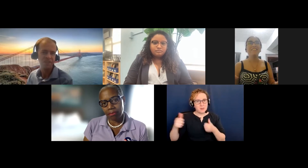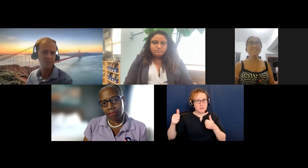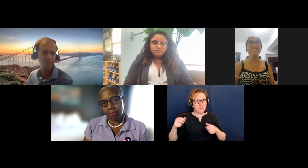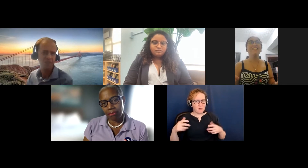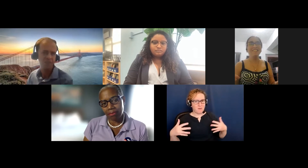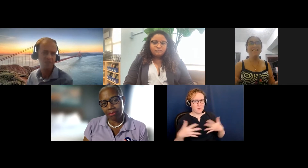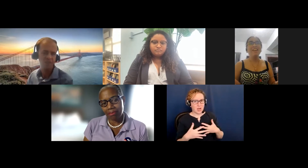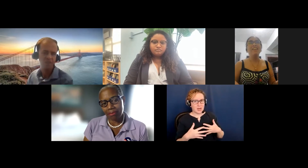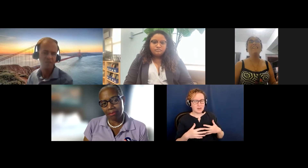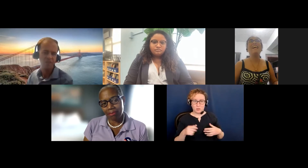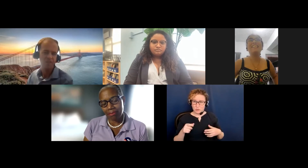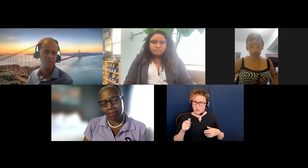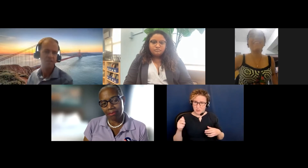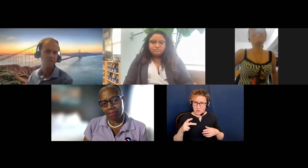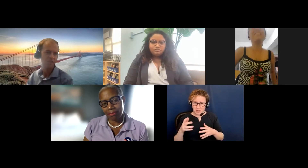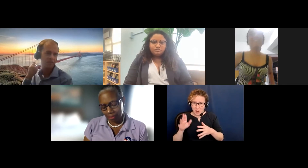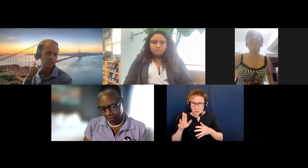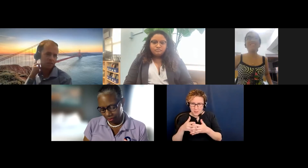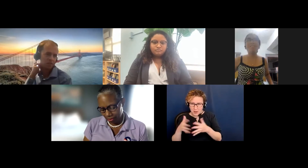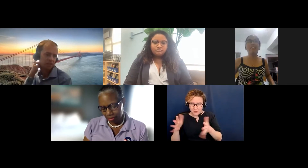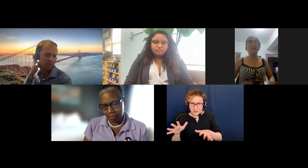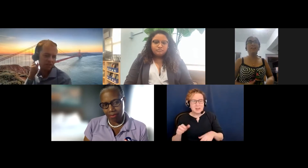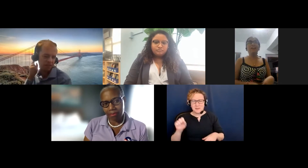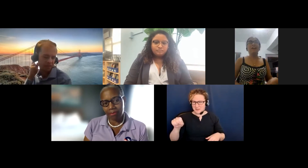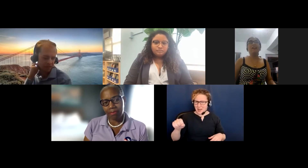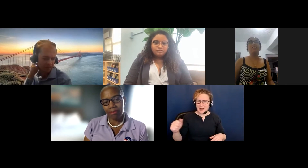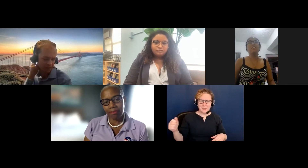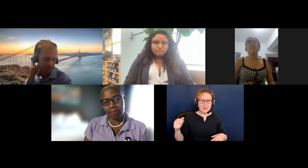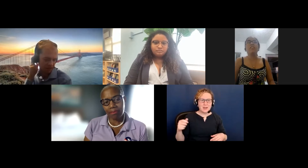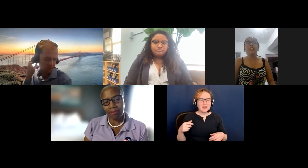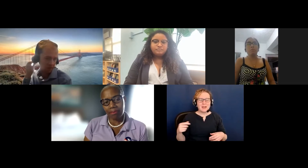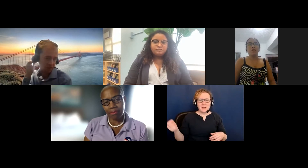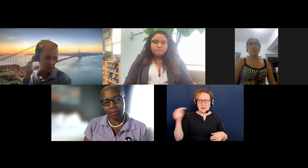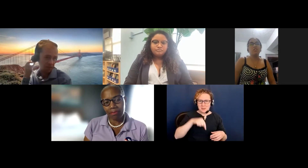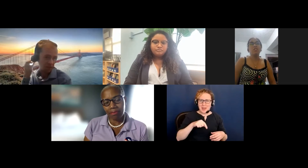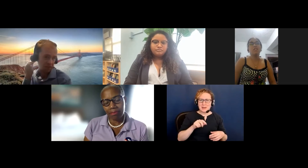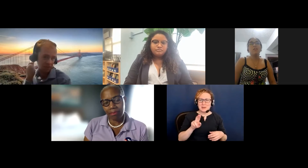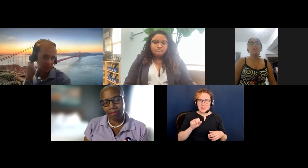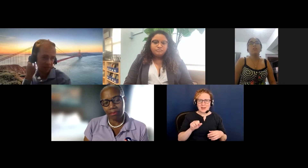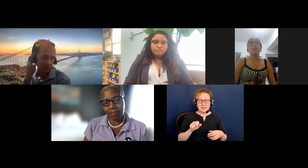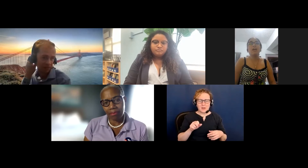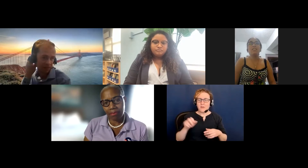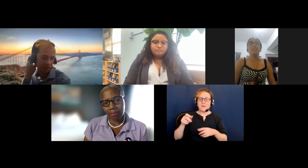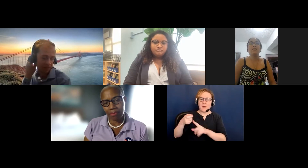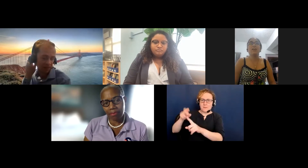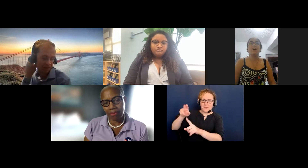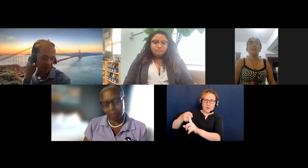Yes, because the adaptations in the US were not as hard.